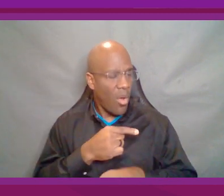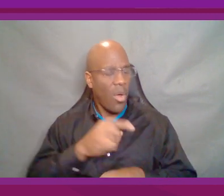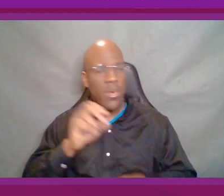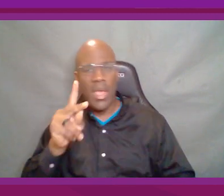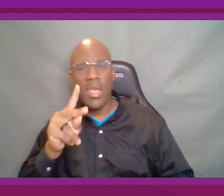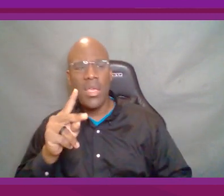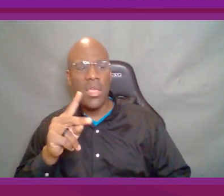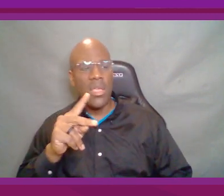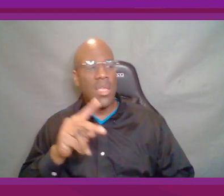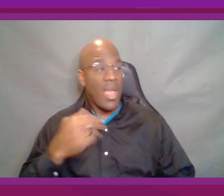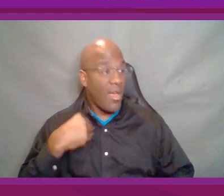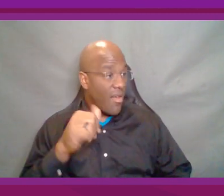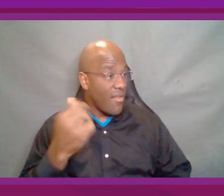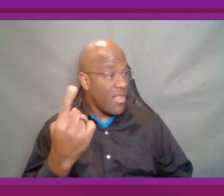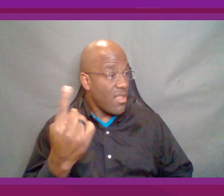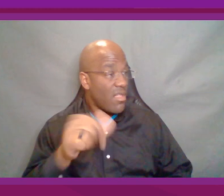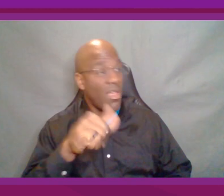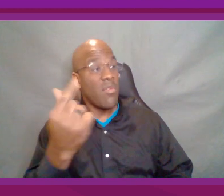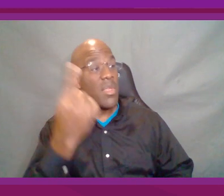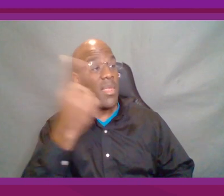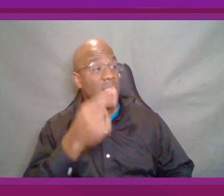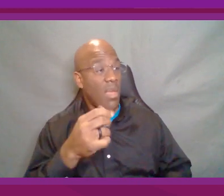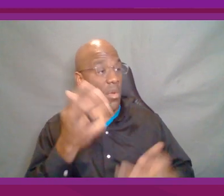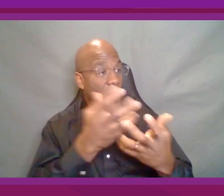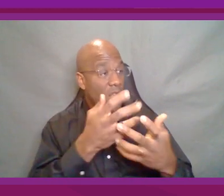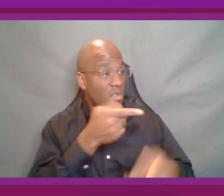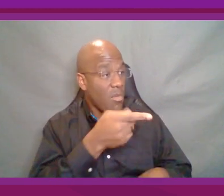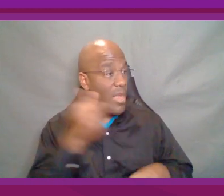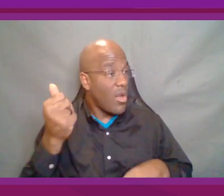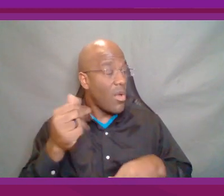know that oh there is something that would work better, to be able to help me be fully there for and